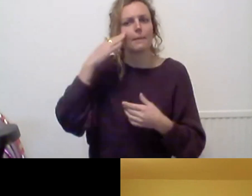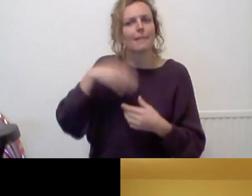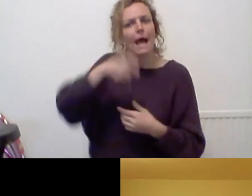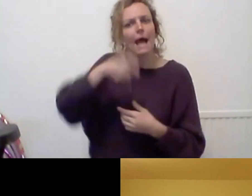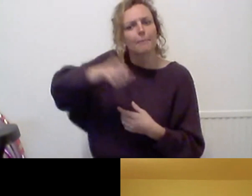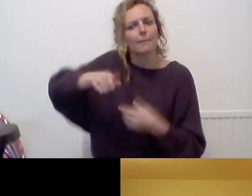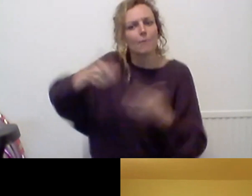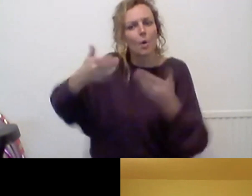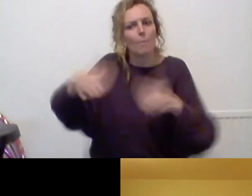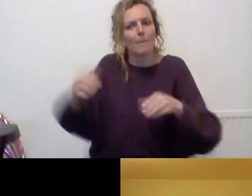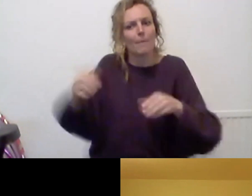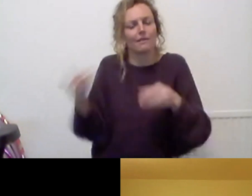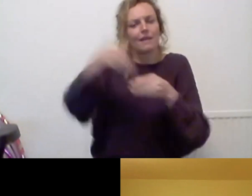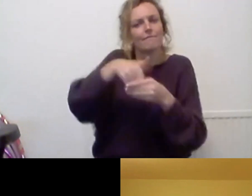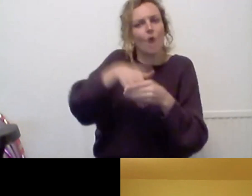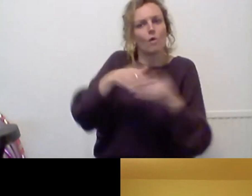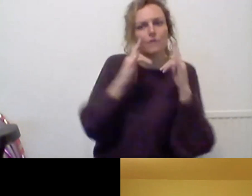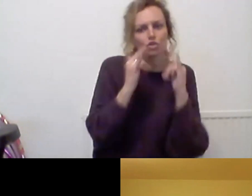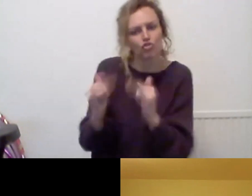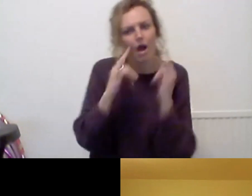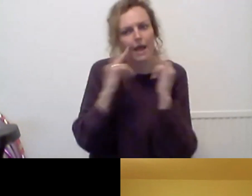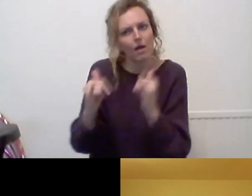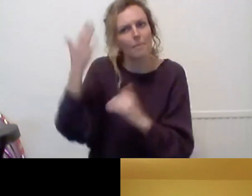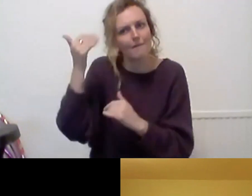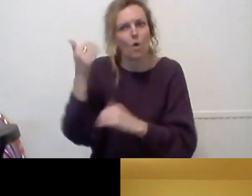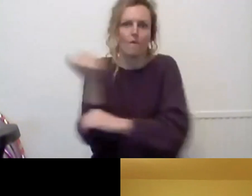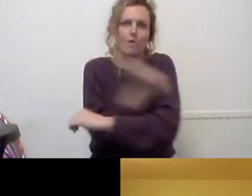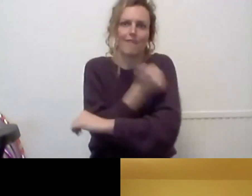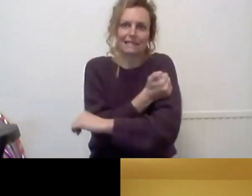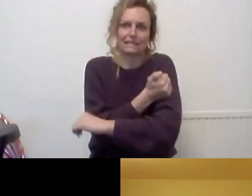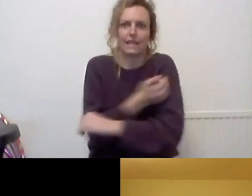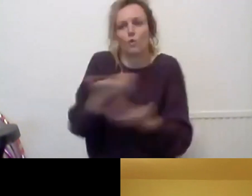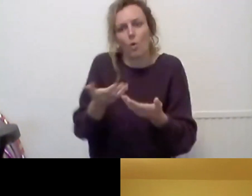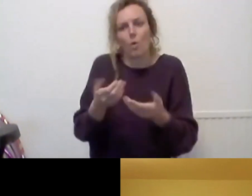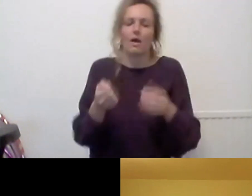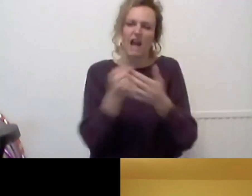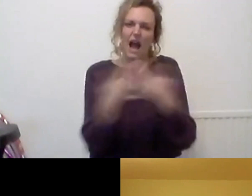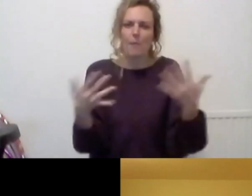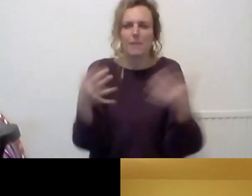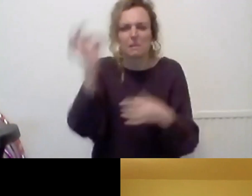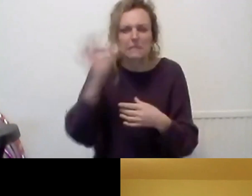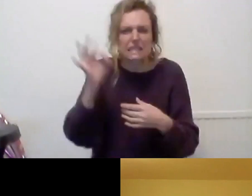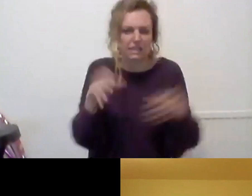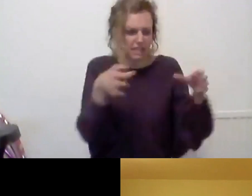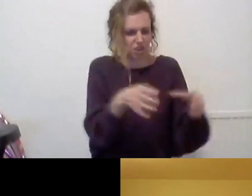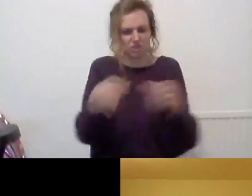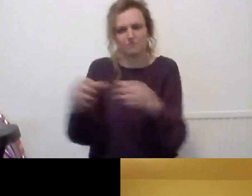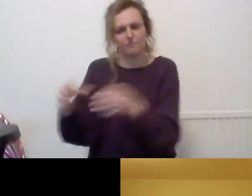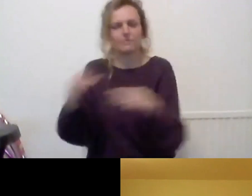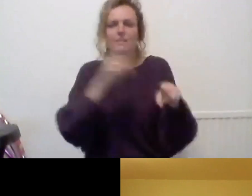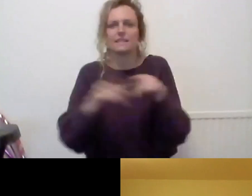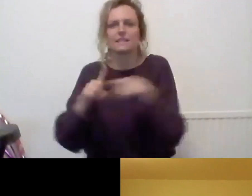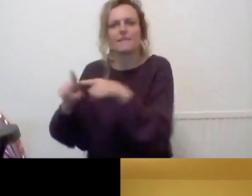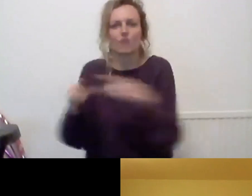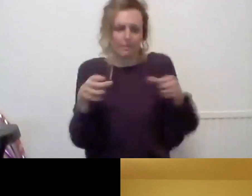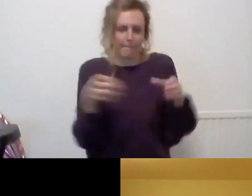people from minority ethnic backgrounds. So I showed them some of the numbers. And they were,